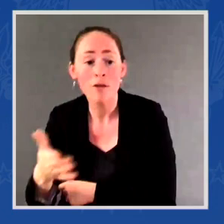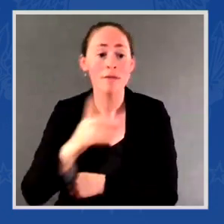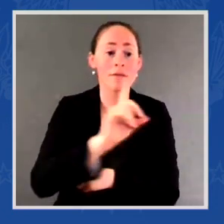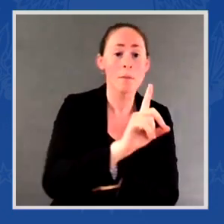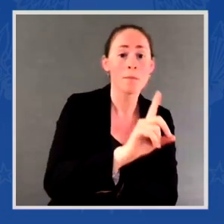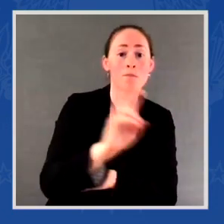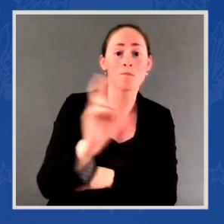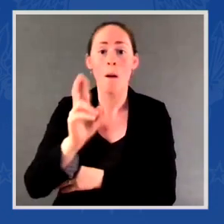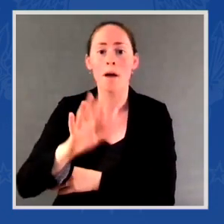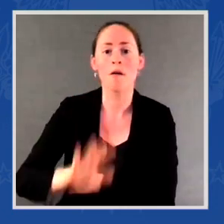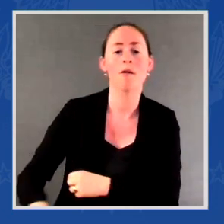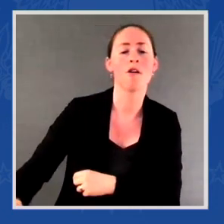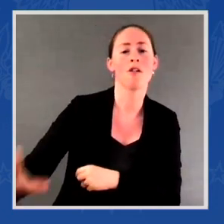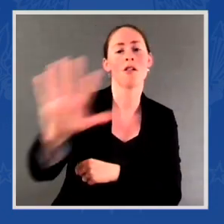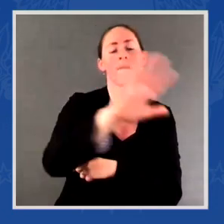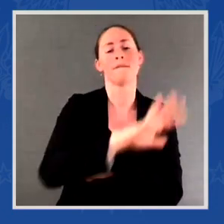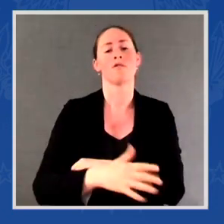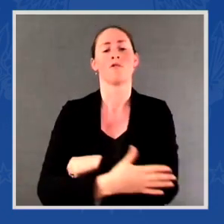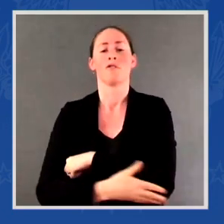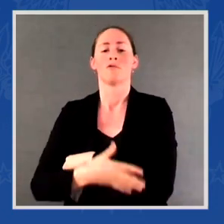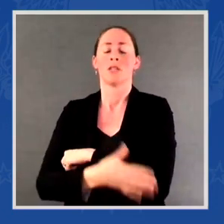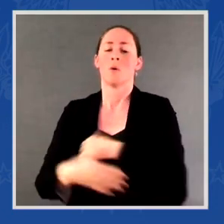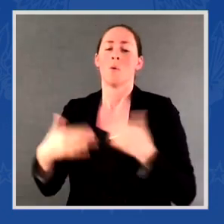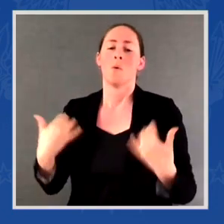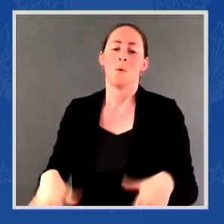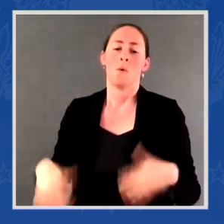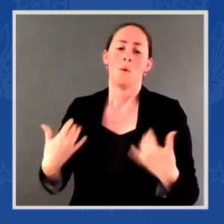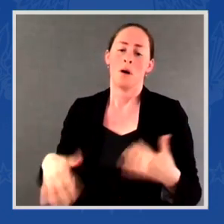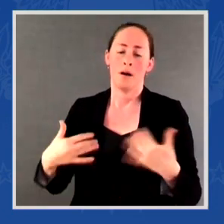setting up sites and getting shots in arms.